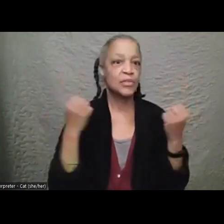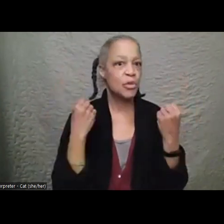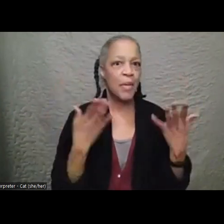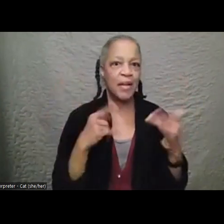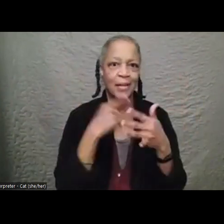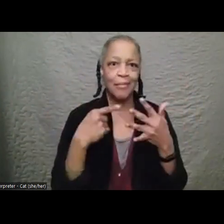community.